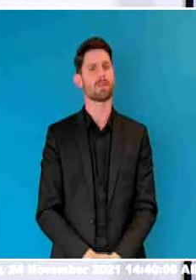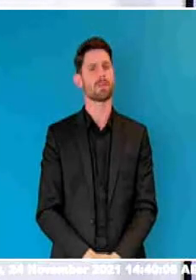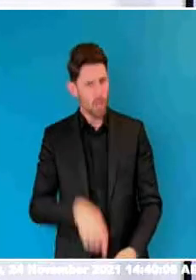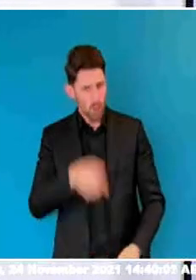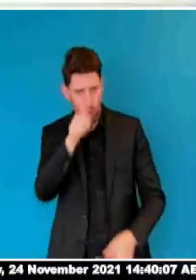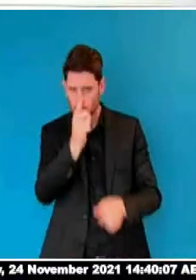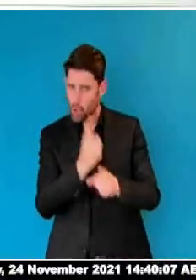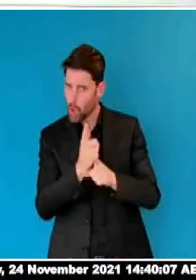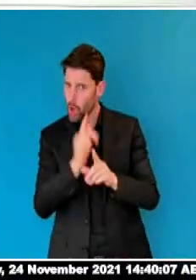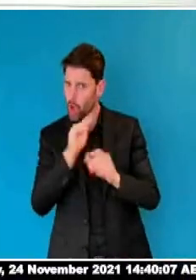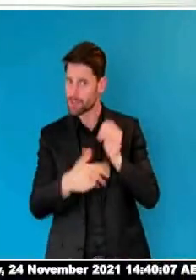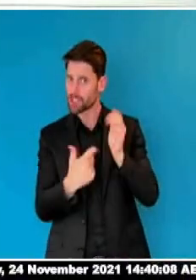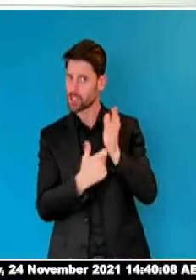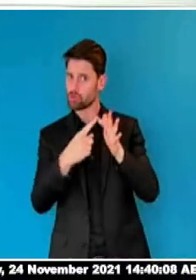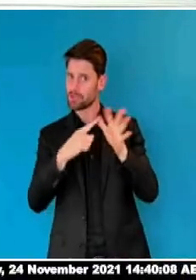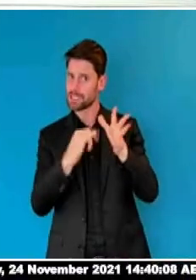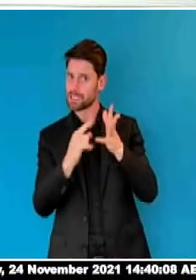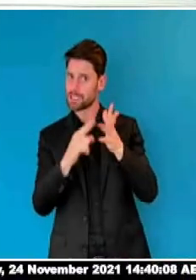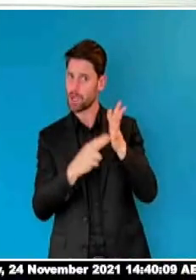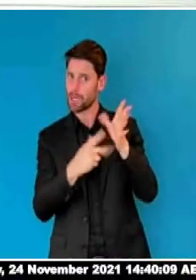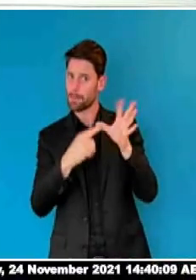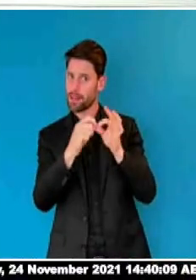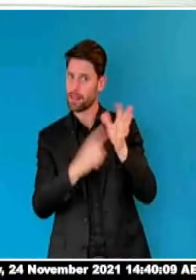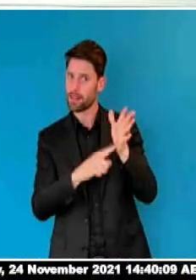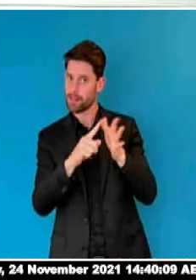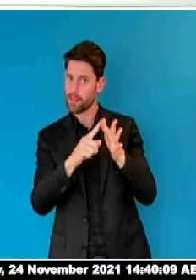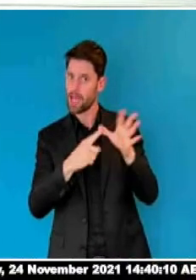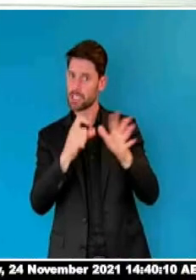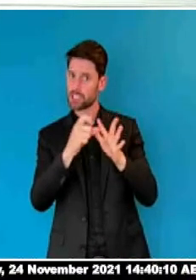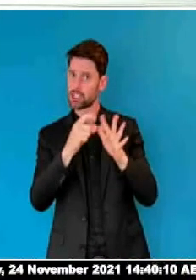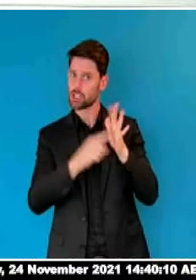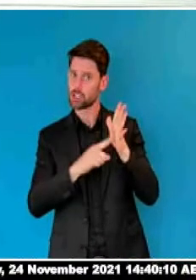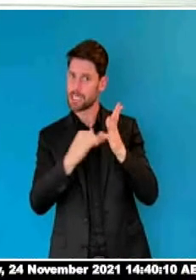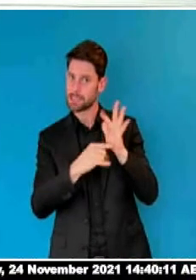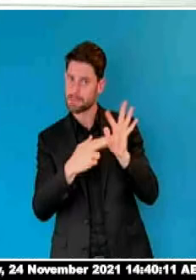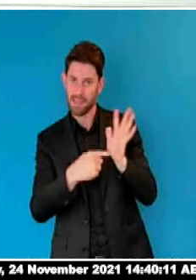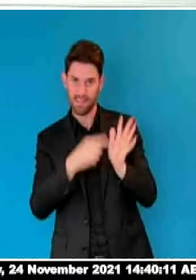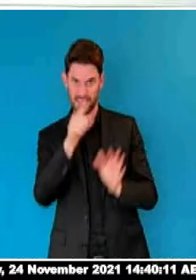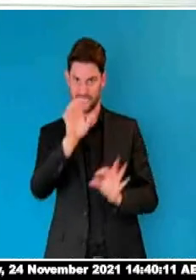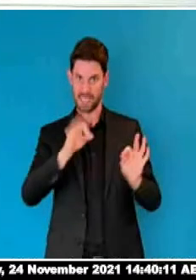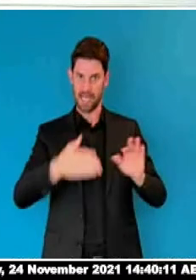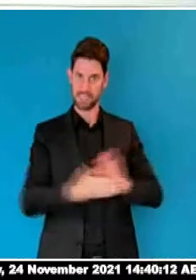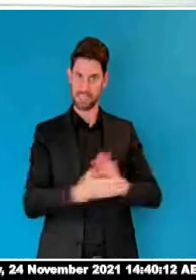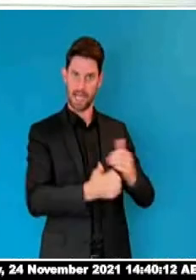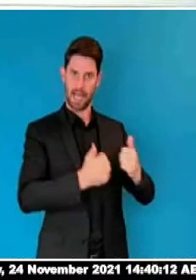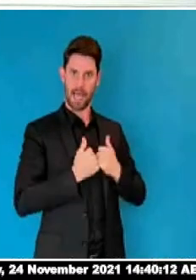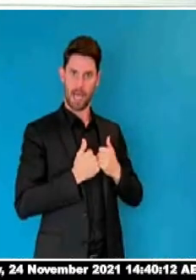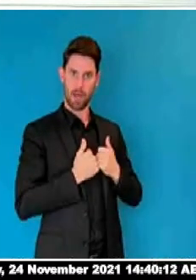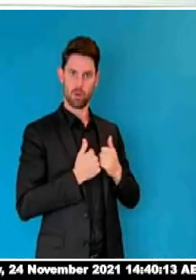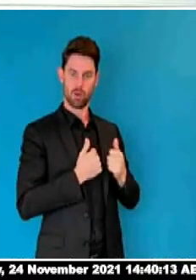Because that is not a concept that exists under the model work health and safety laws.